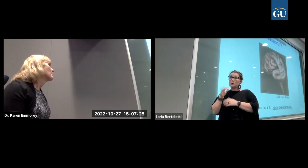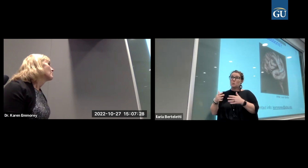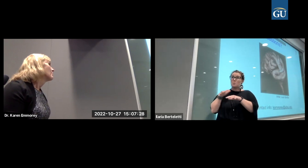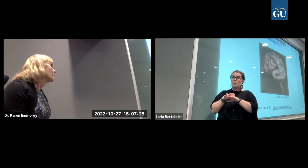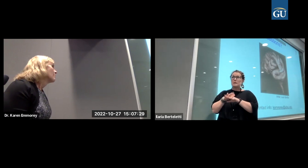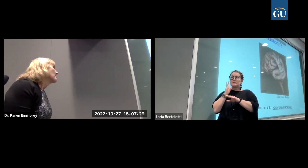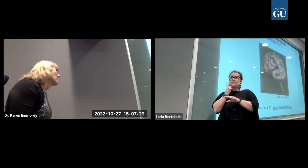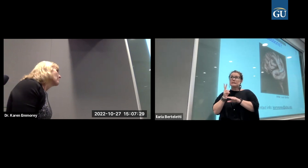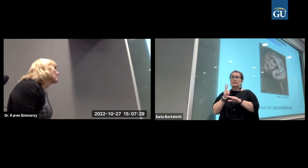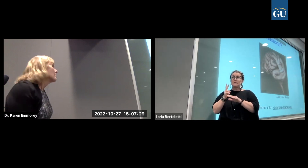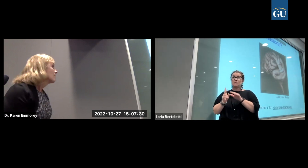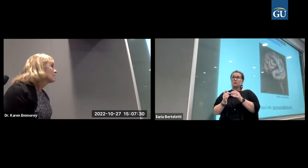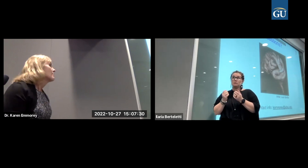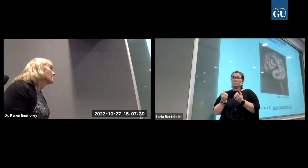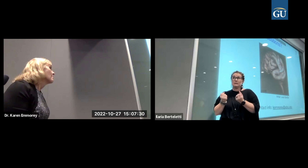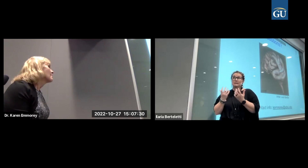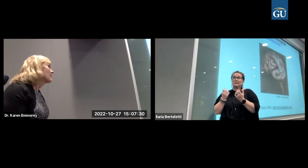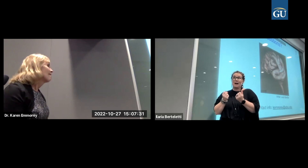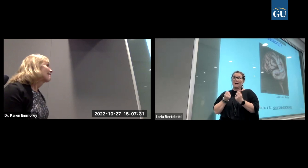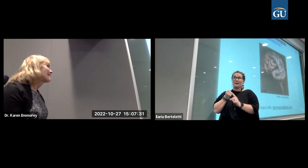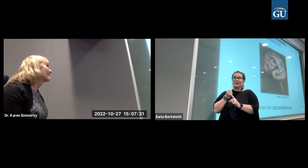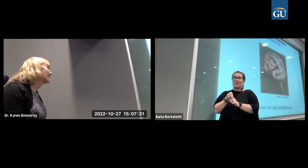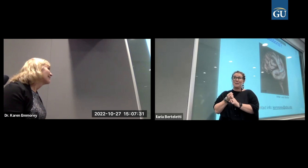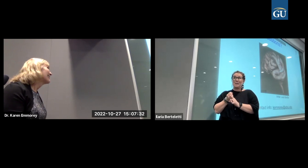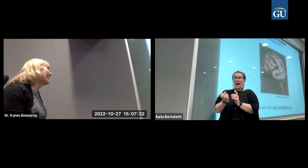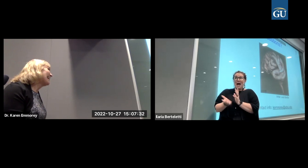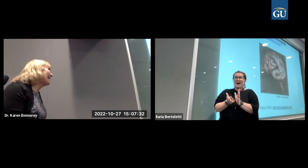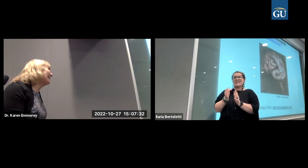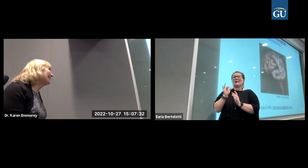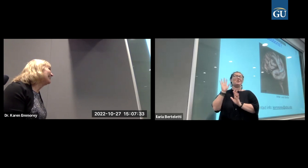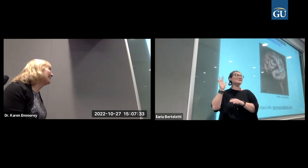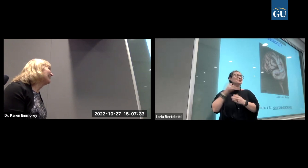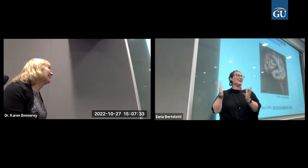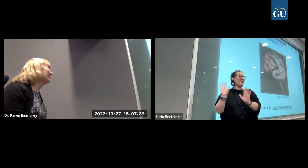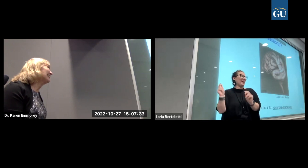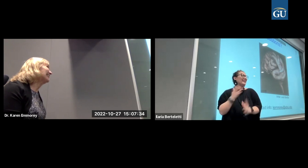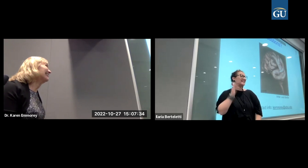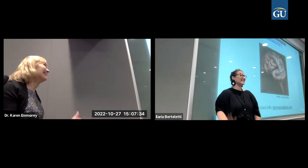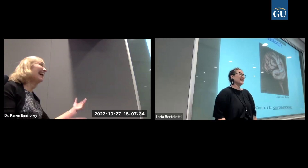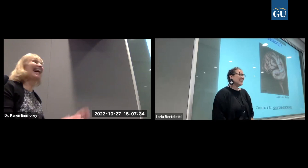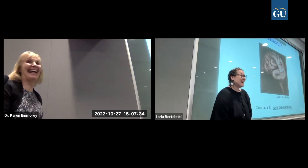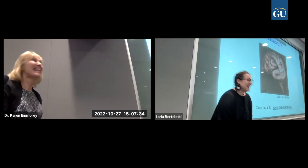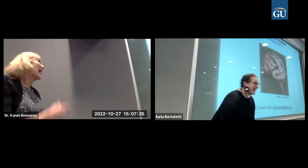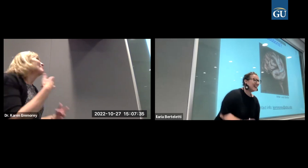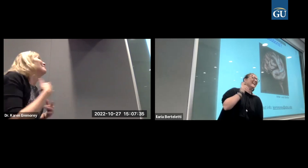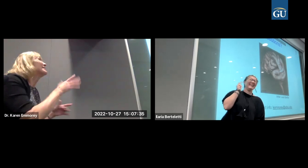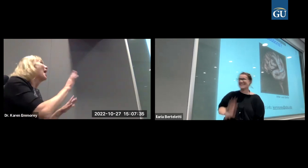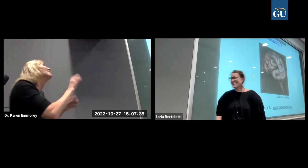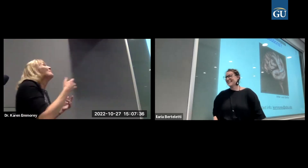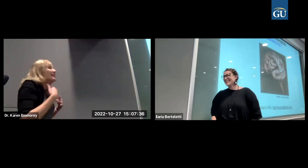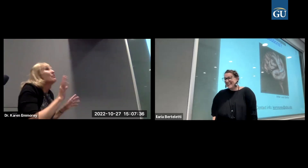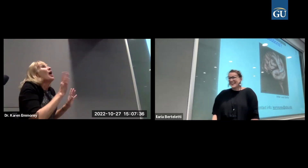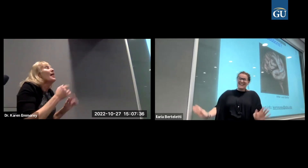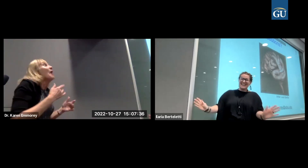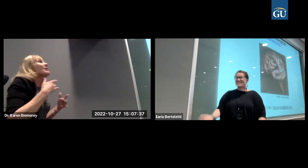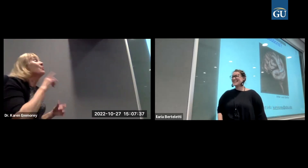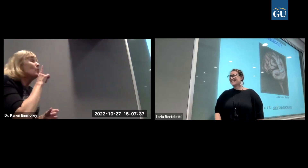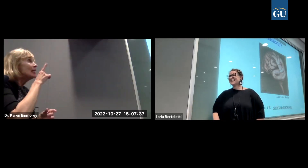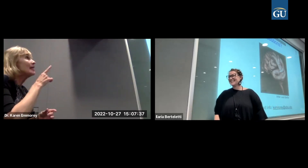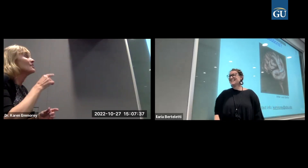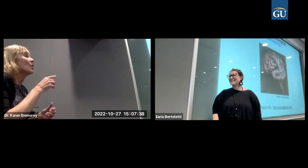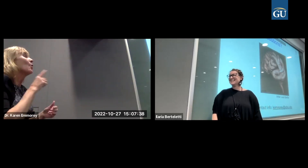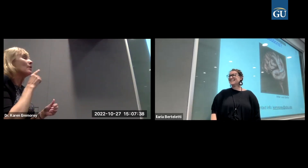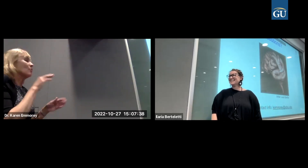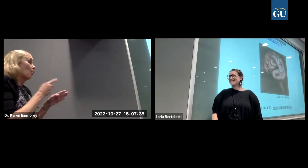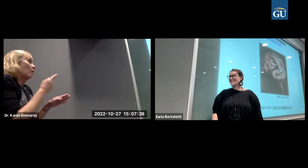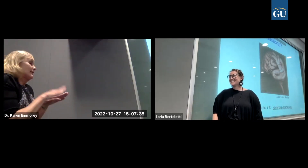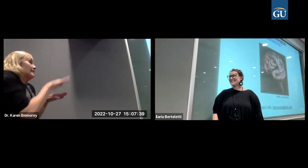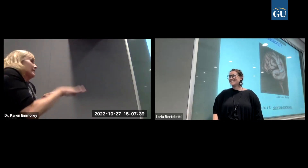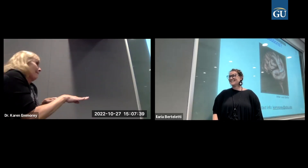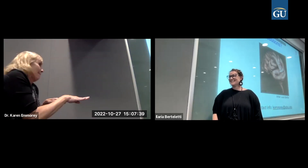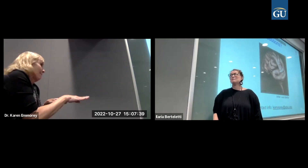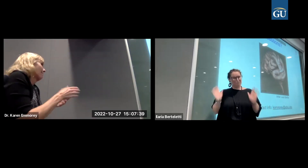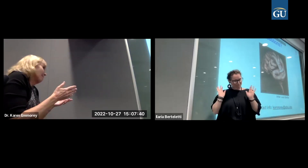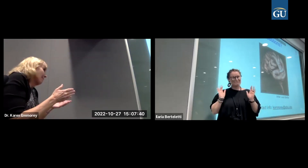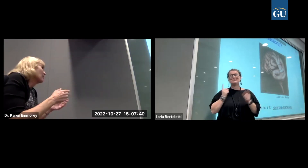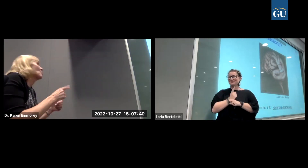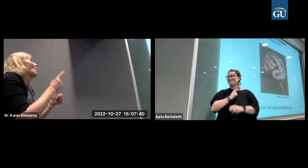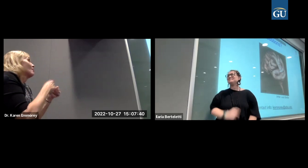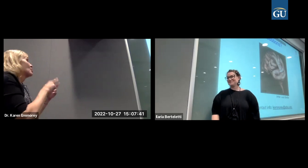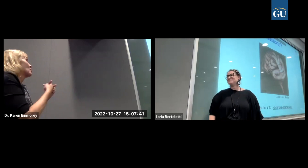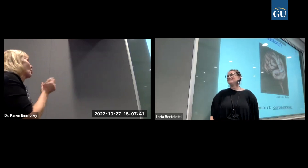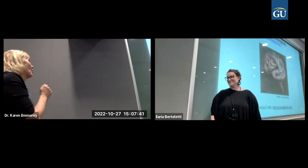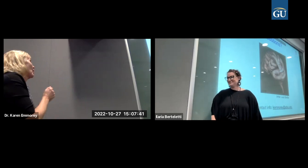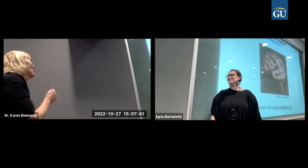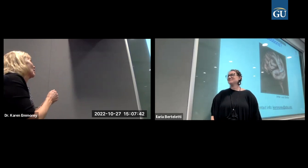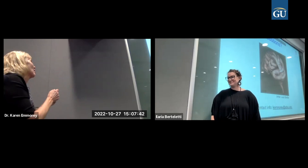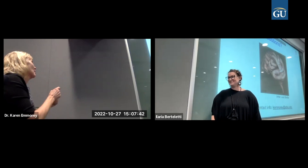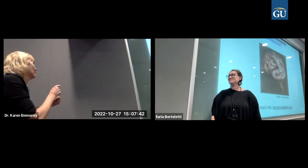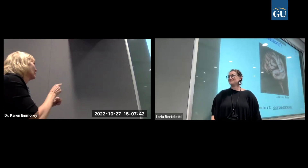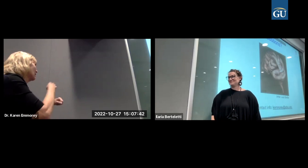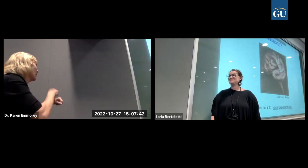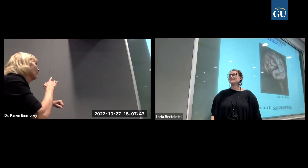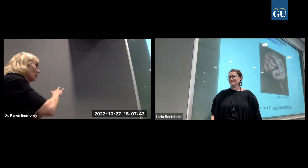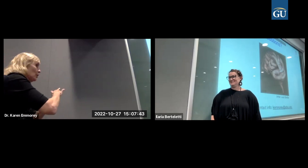So no, I was just gonna say it. I just so. Um. First we work with native early signers um and American sign language. It would be nice to see what happens with this